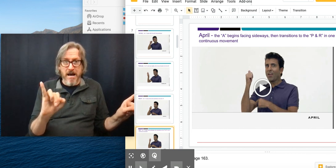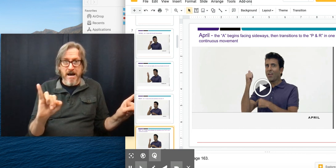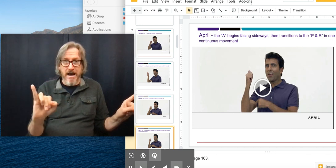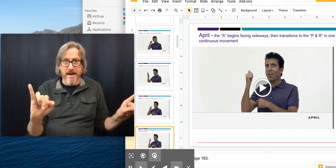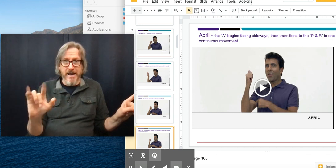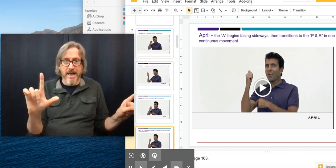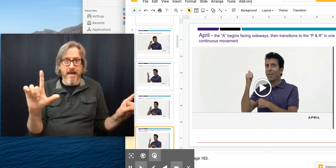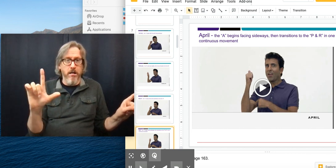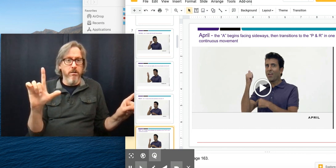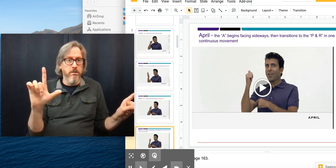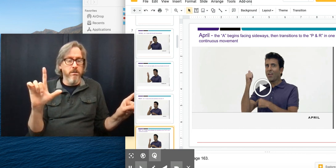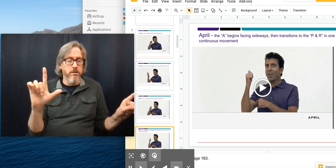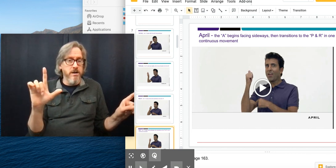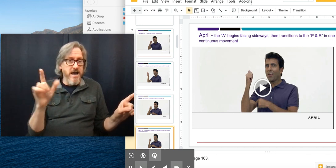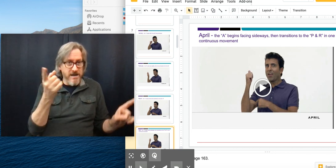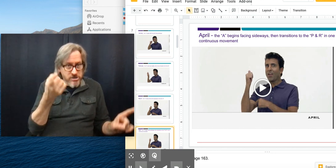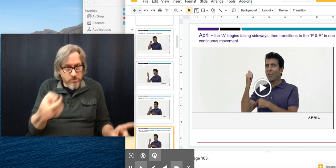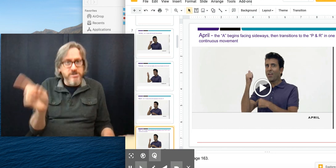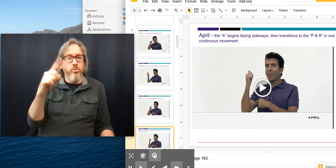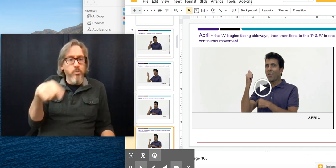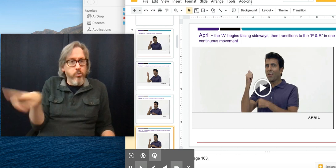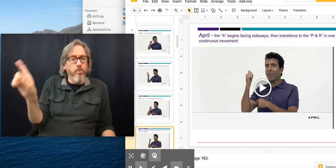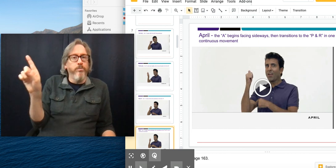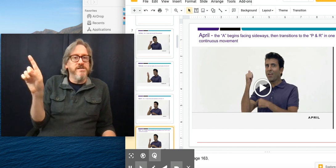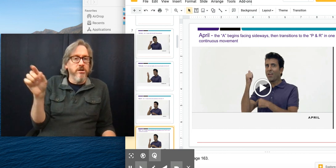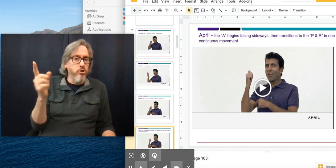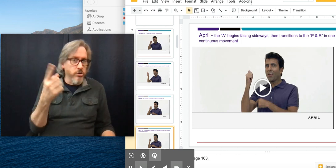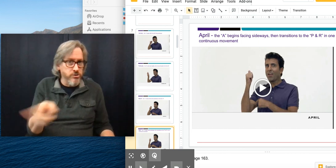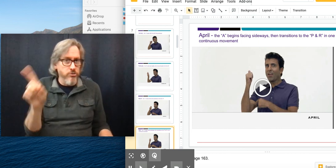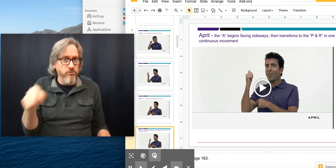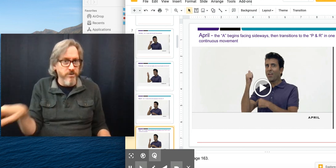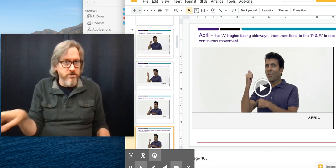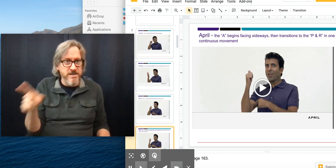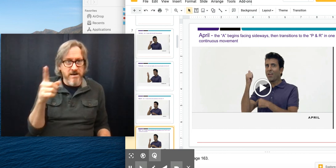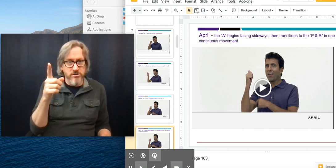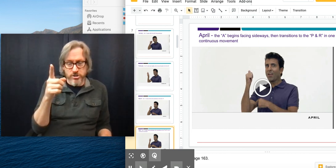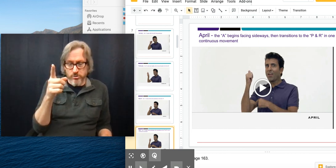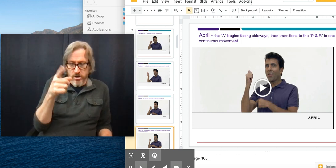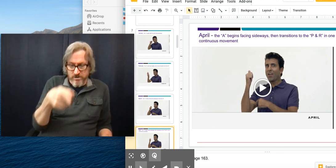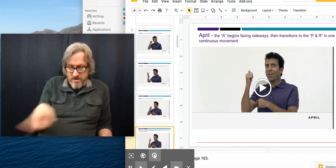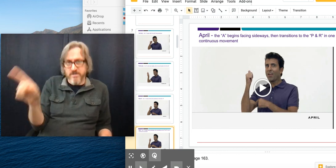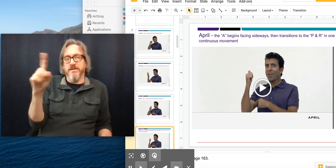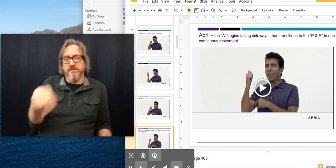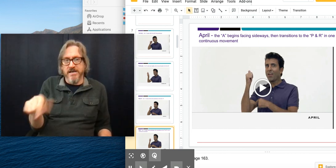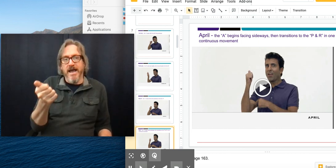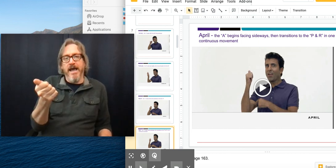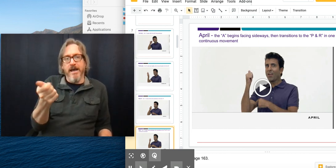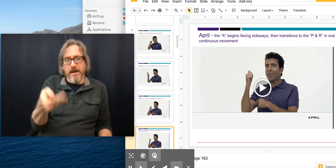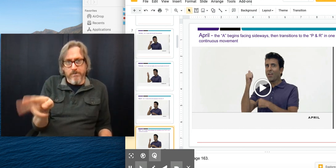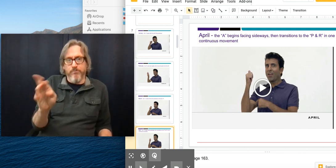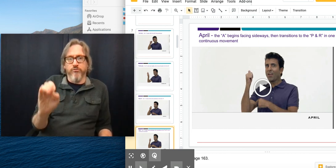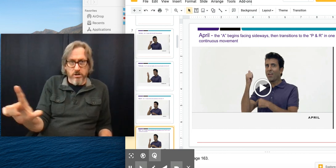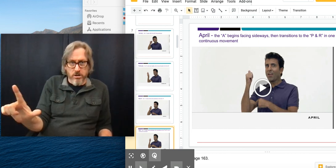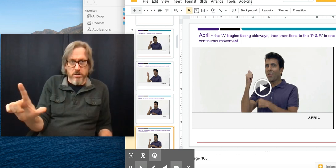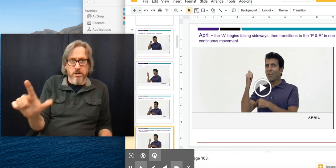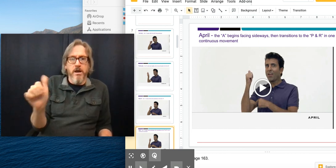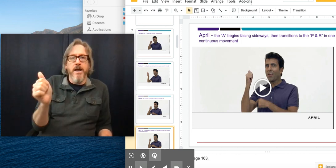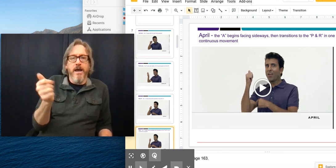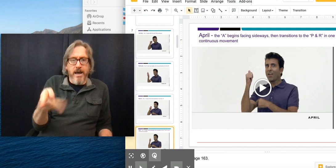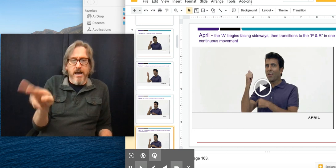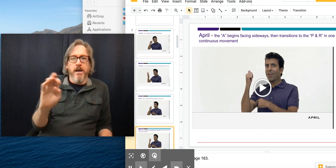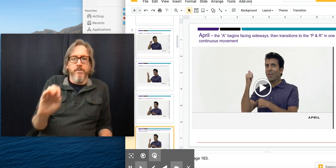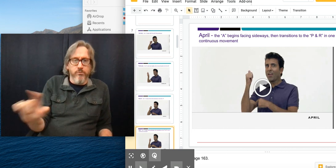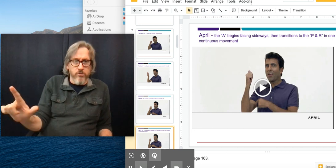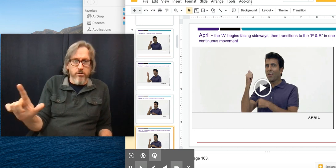i l and it's almost like it's a little Corkscrew movement to the out to the outside April a pro